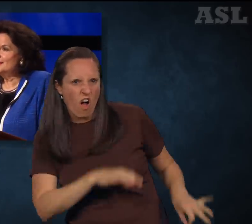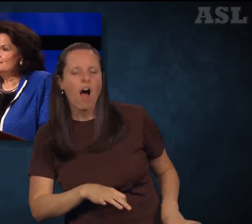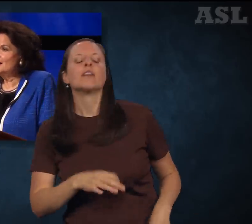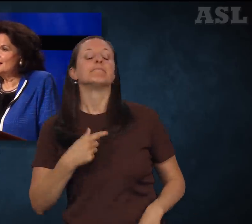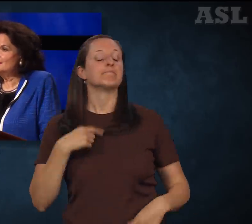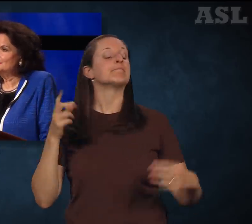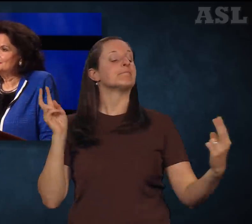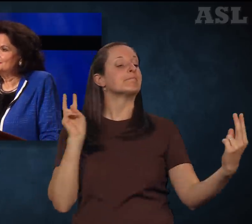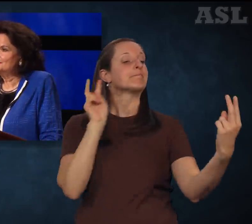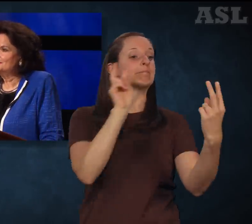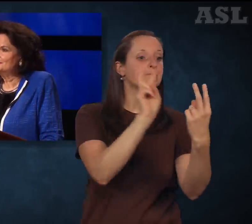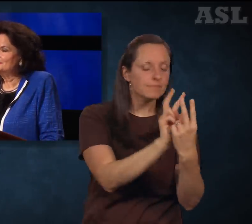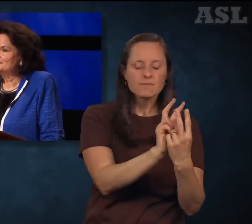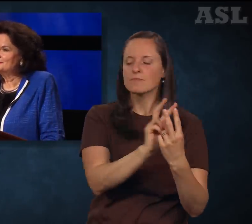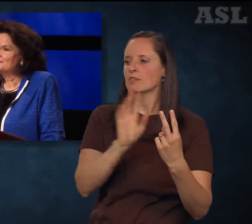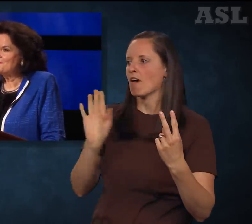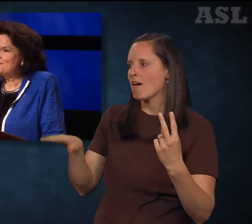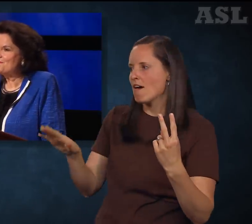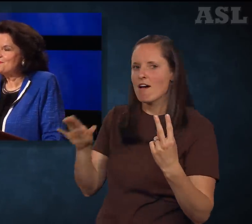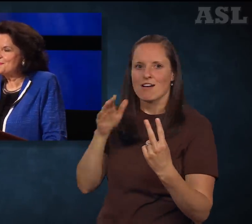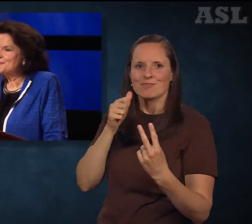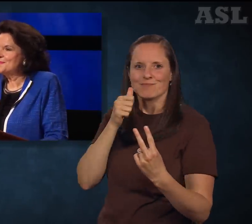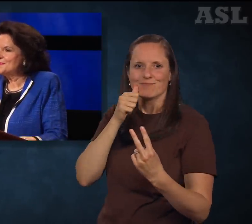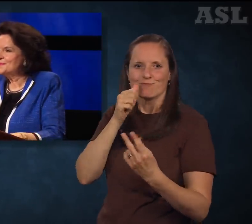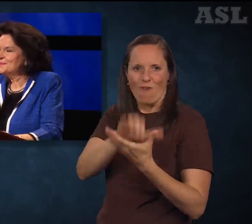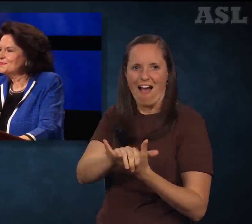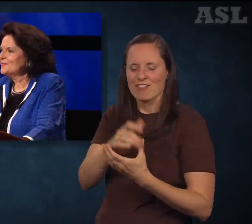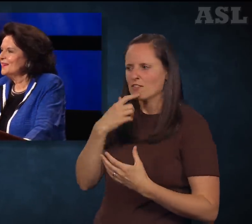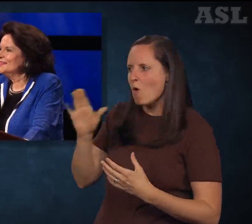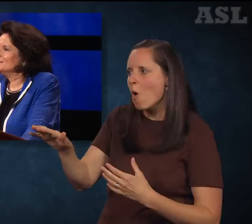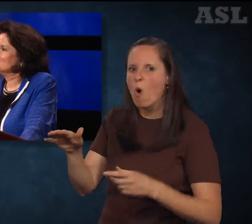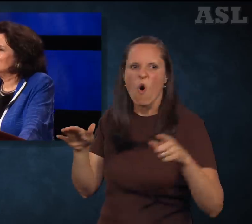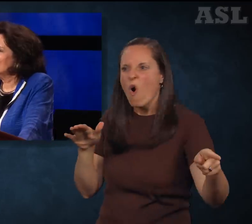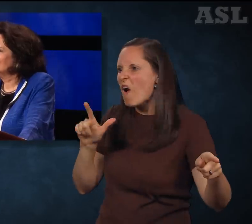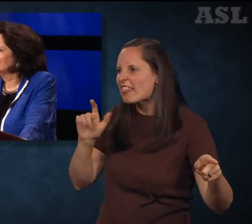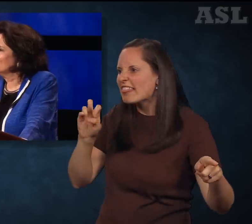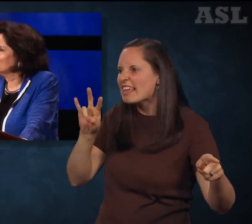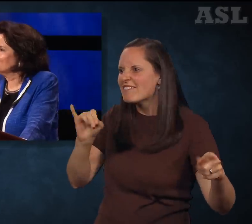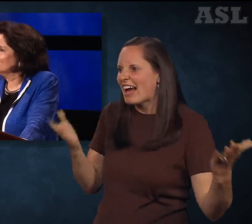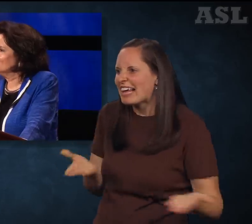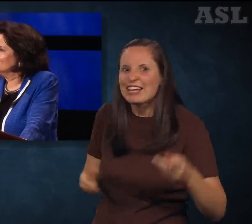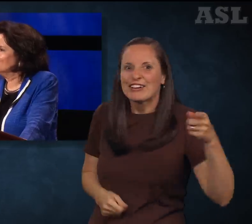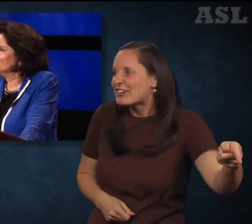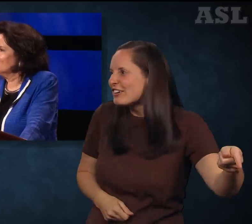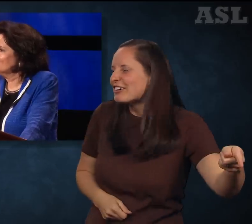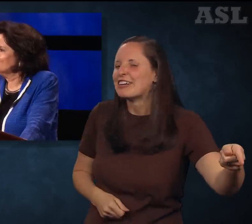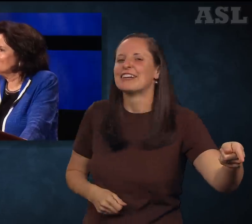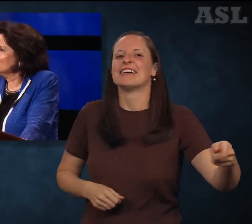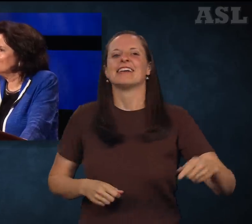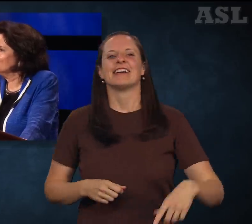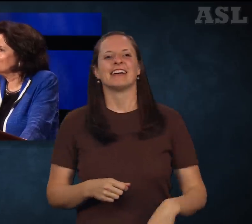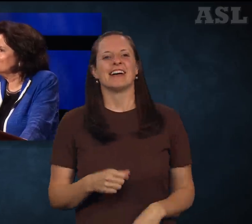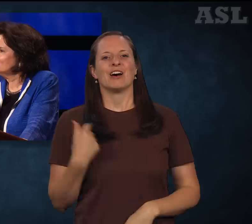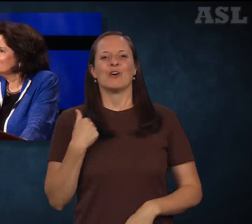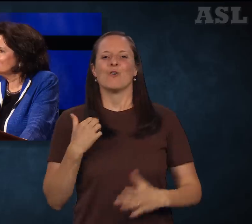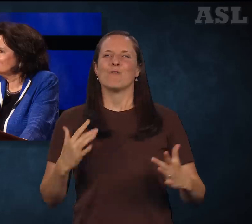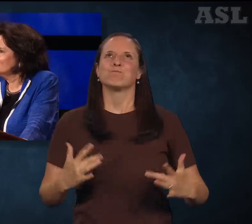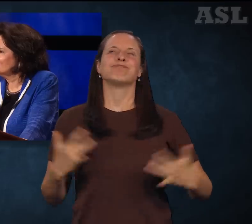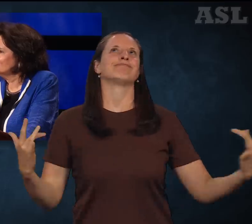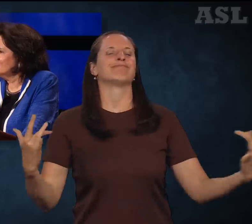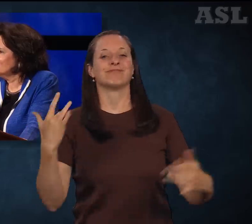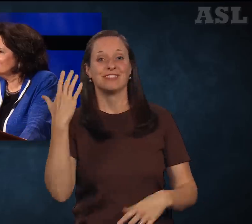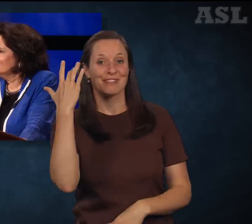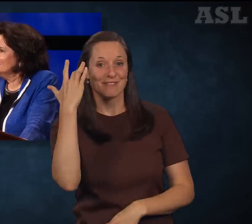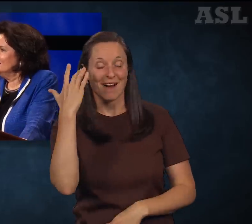SAID, "I'VE GOT LEVI!"